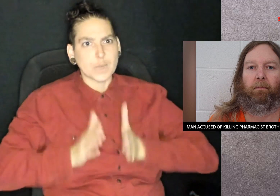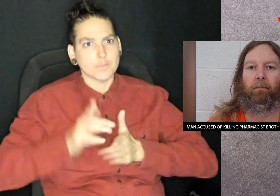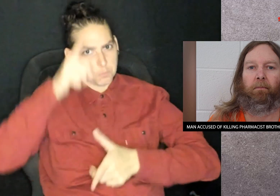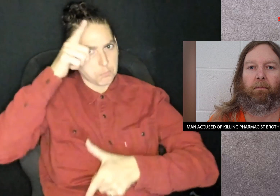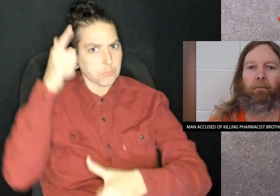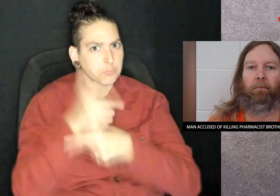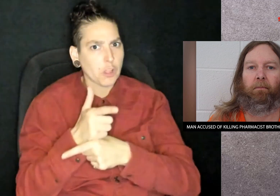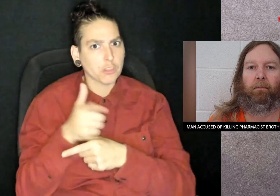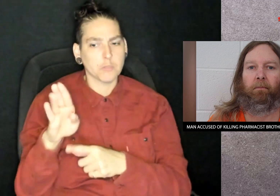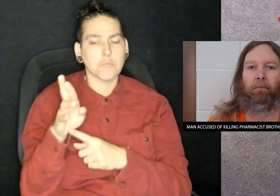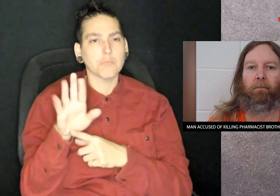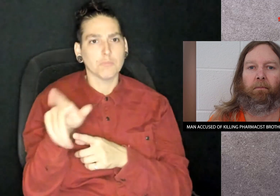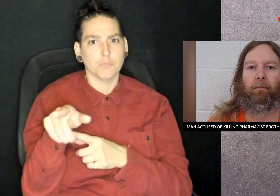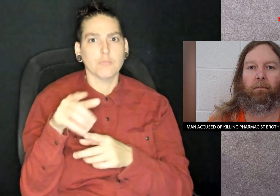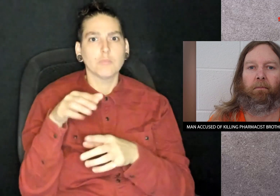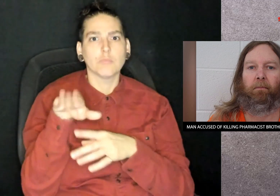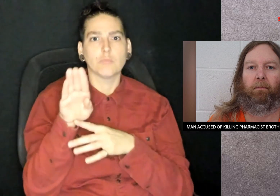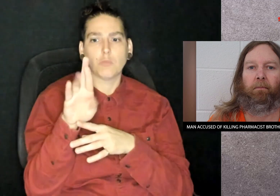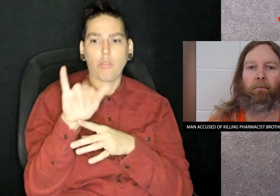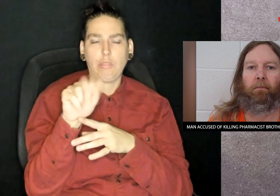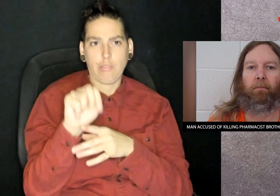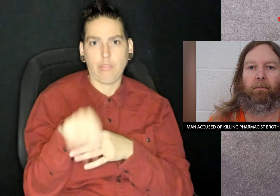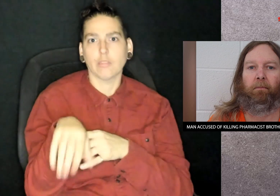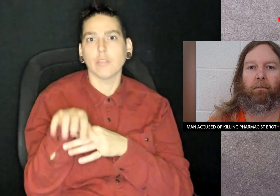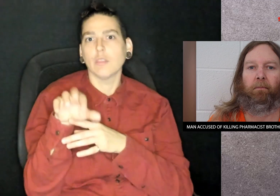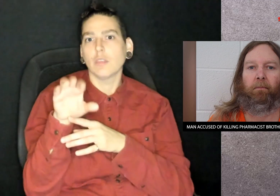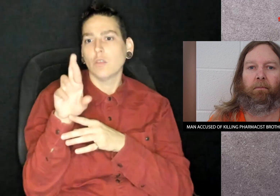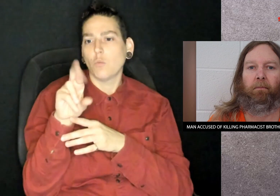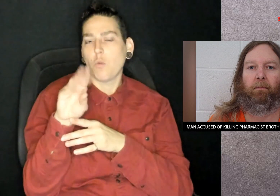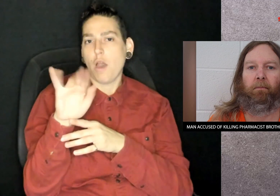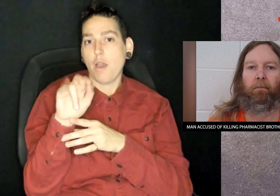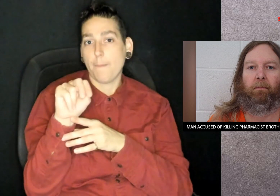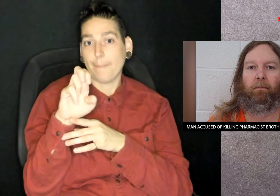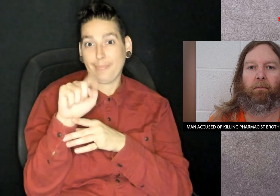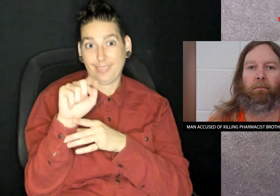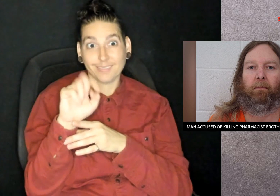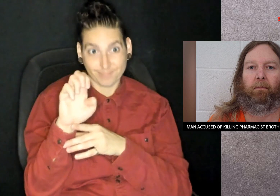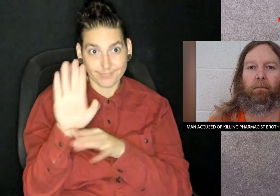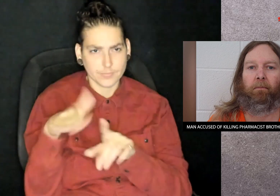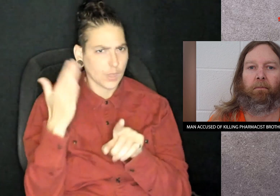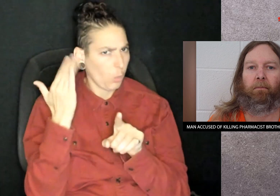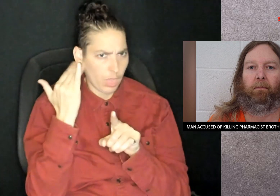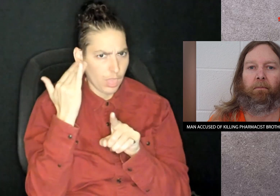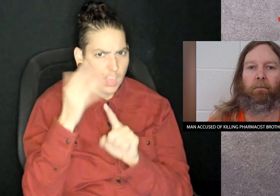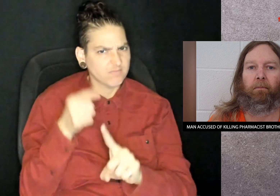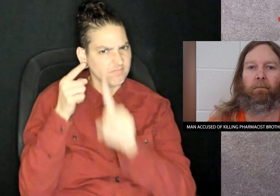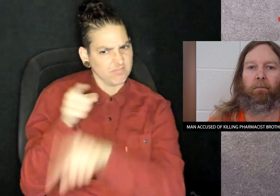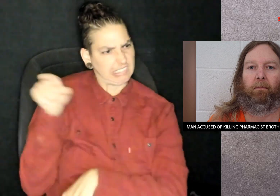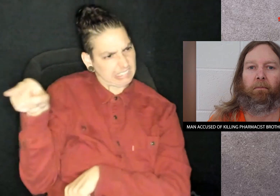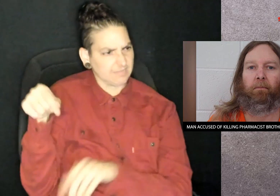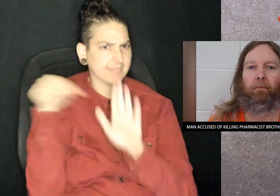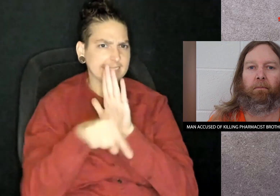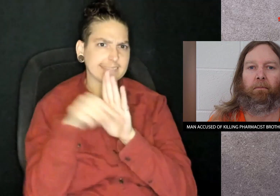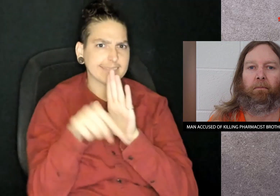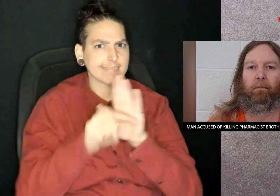Brian Robinette who is a pharmacist for killing people with the Covid shot